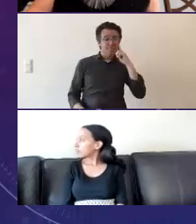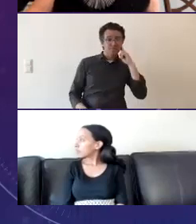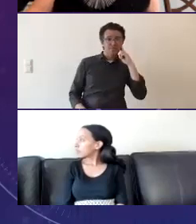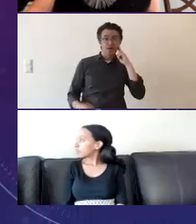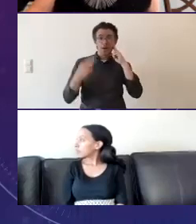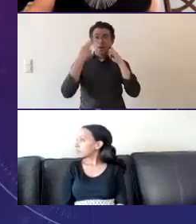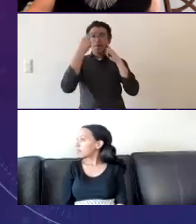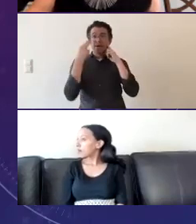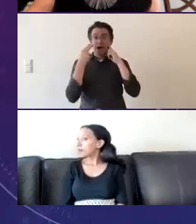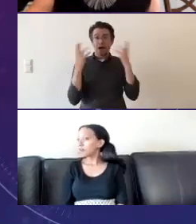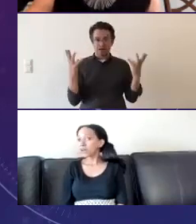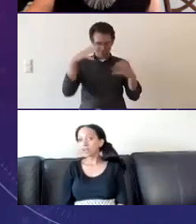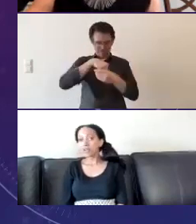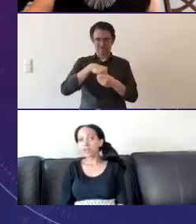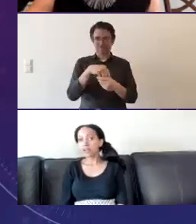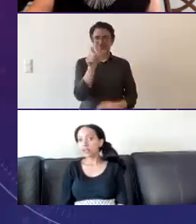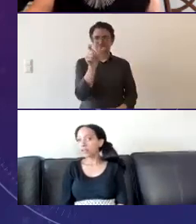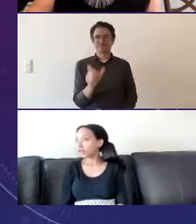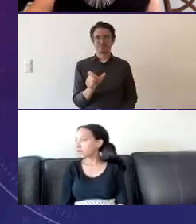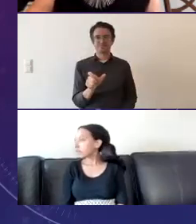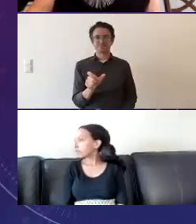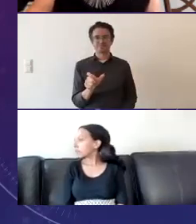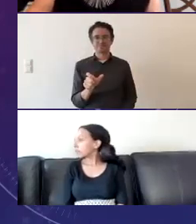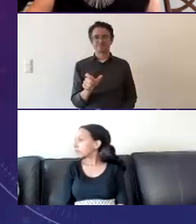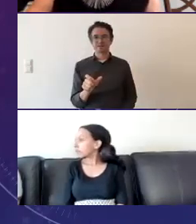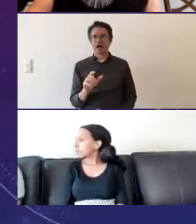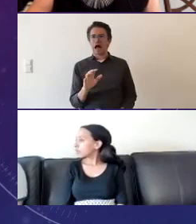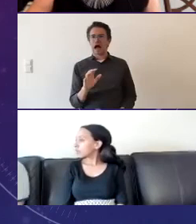they were born deaf and blind it could mean that they became deaf and blind